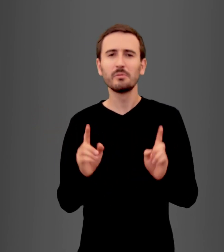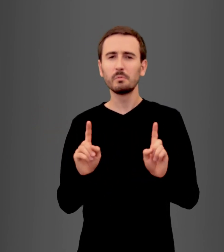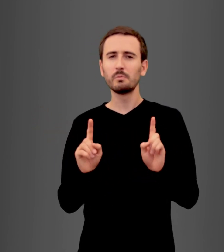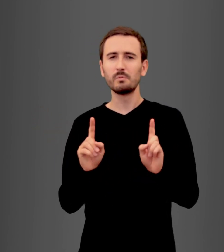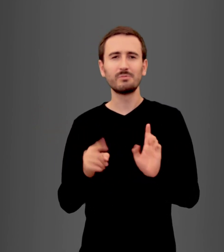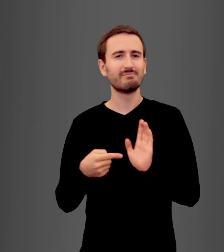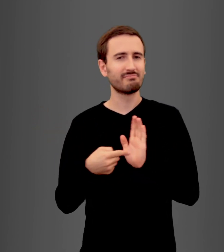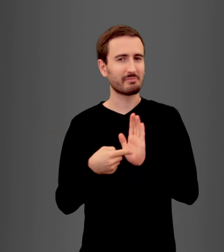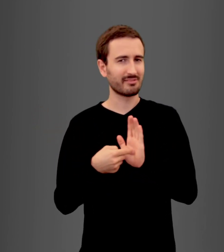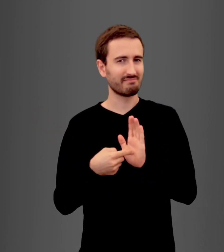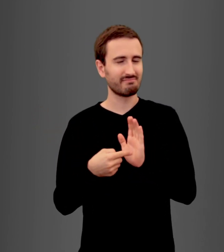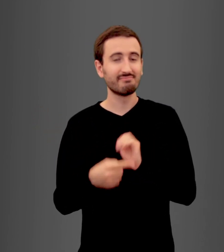Let us consider an example.